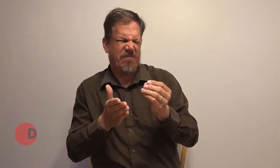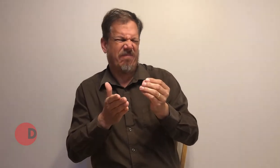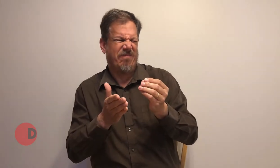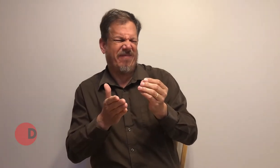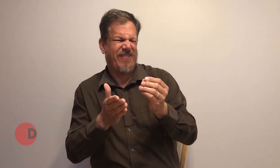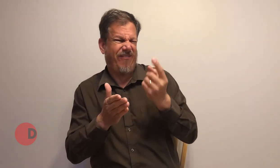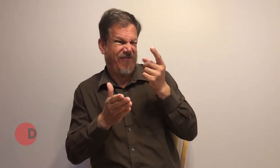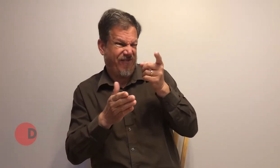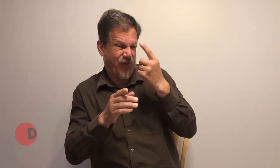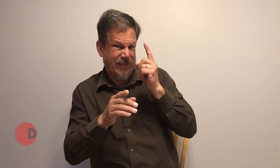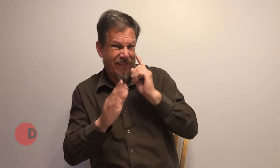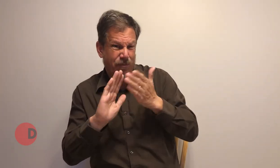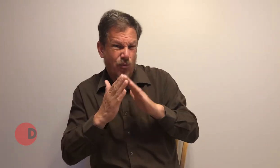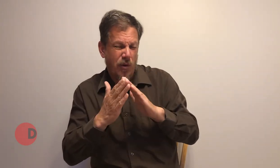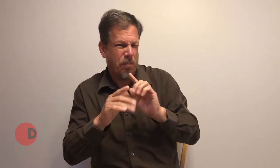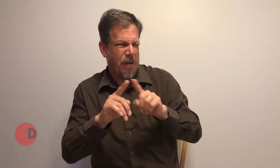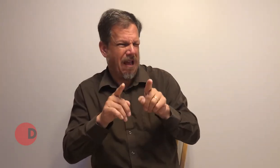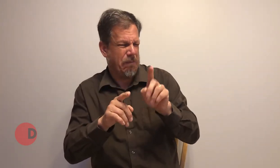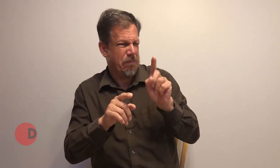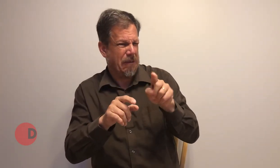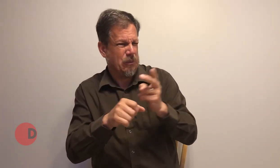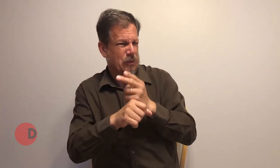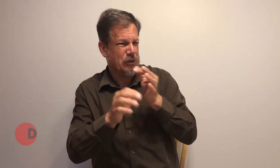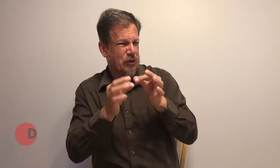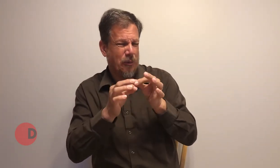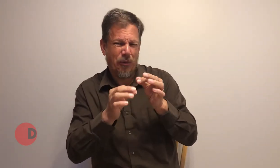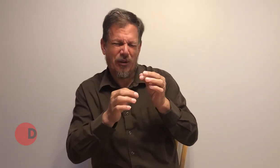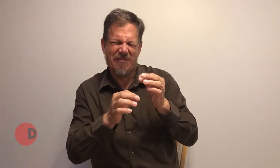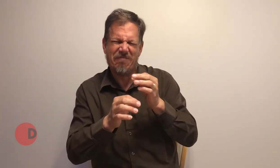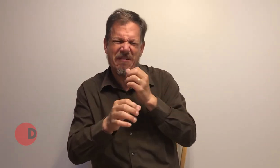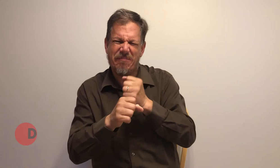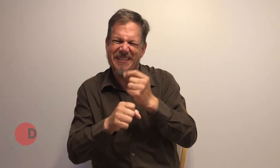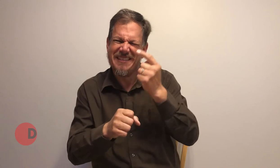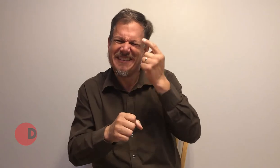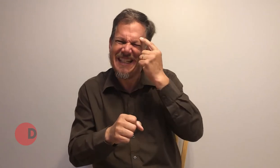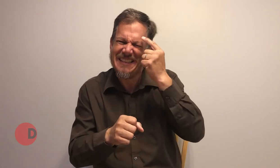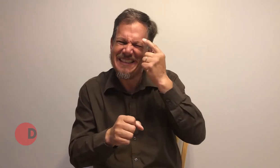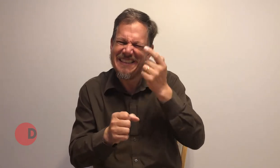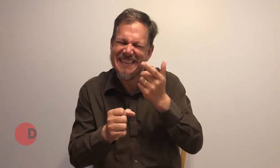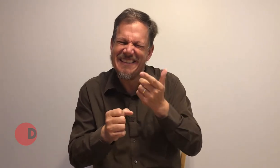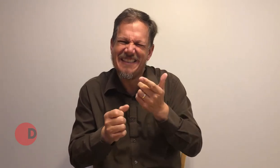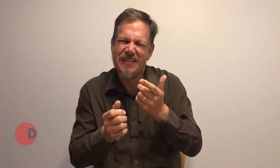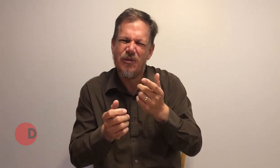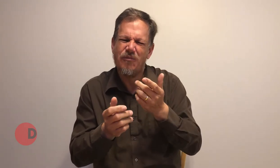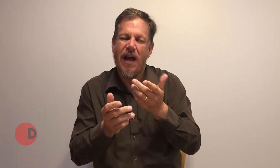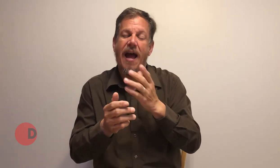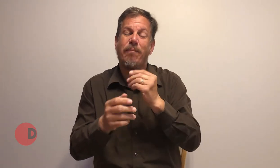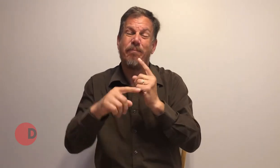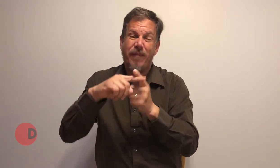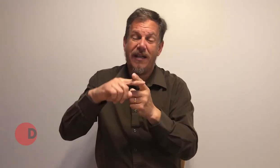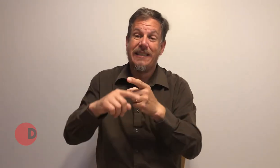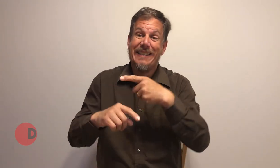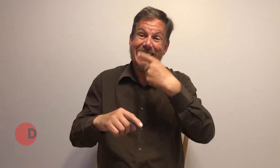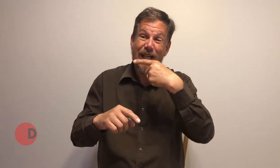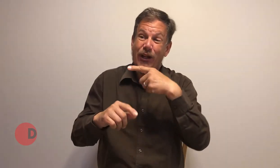and for the Deaf community, have to use interpreters, it doesn't make sense. In addition,